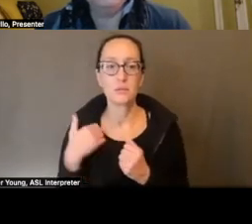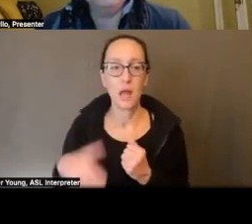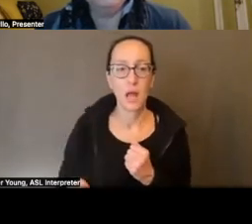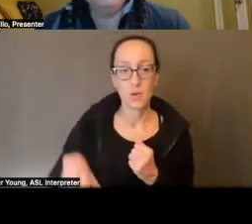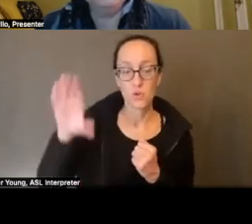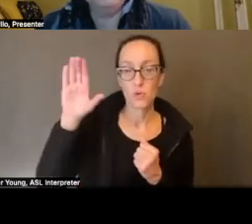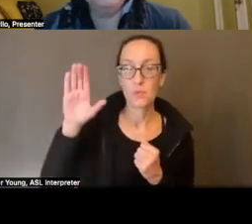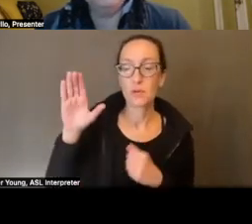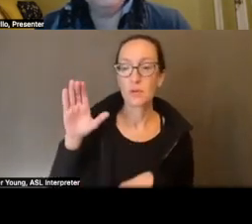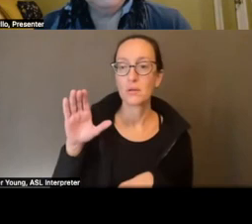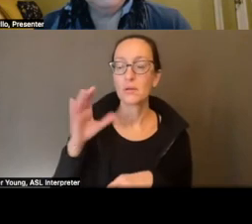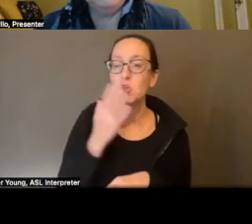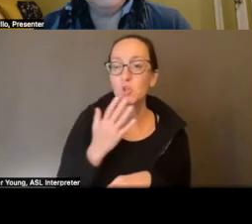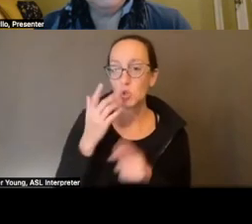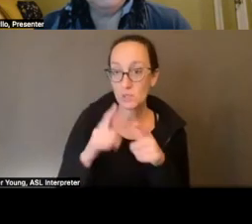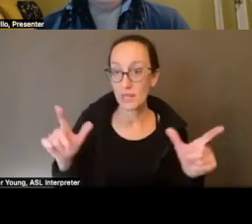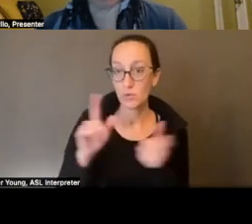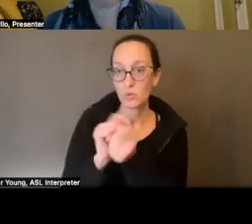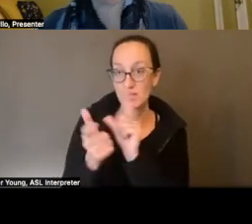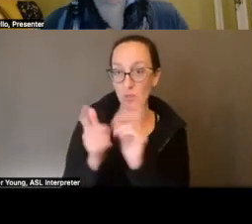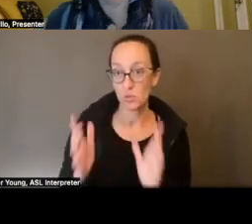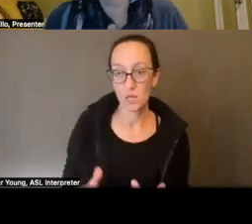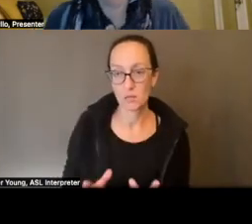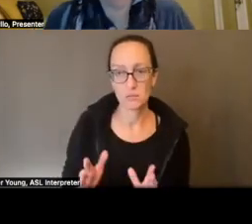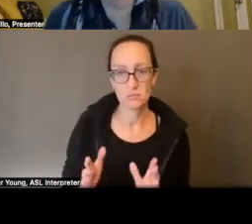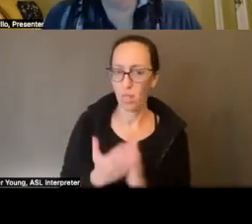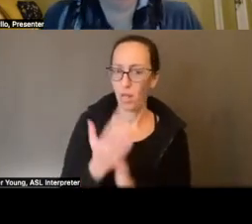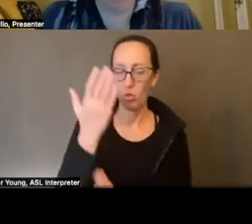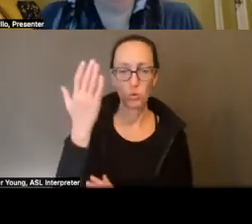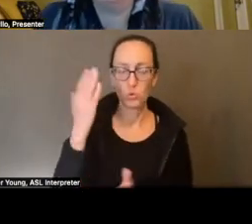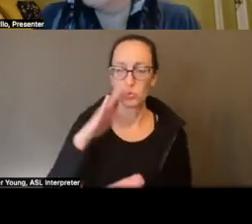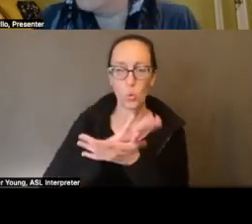all through school and sometimes there's misconceptions